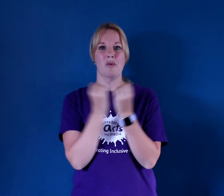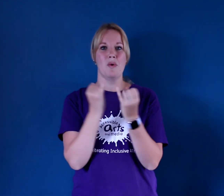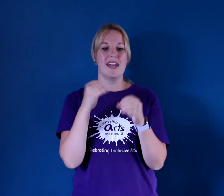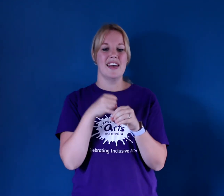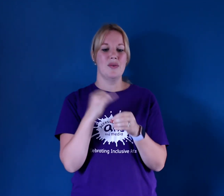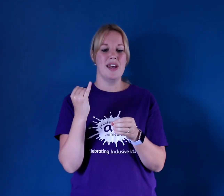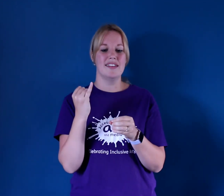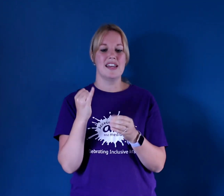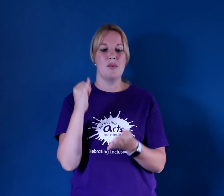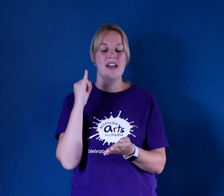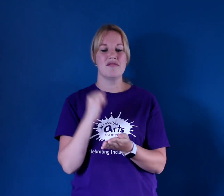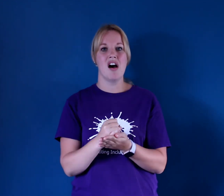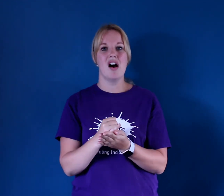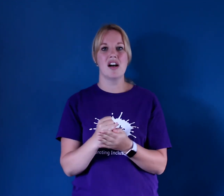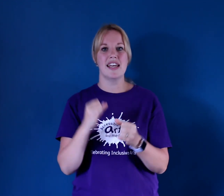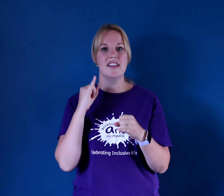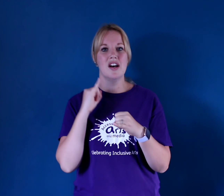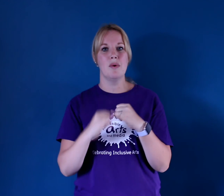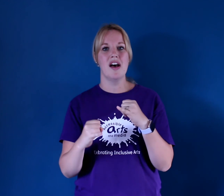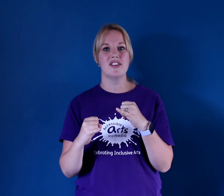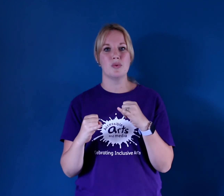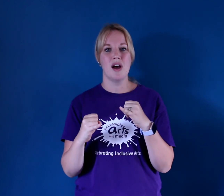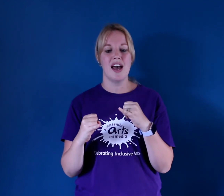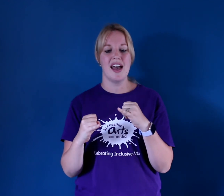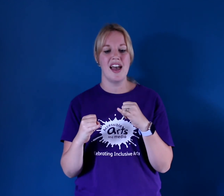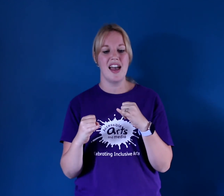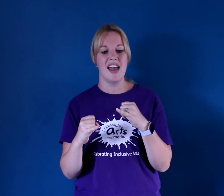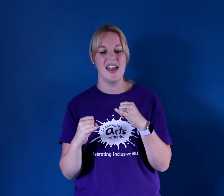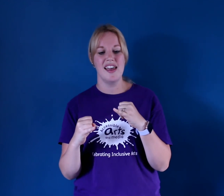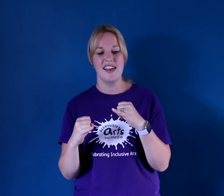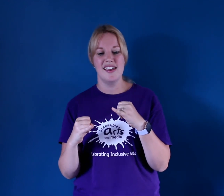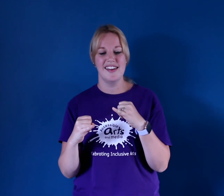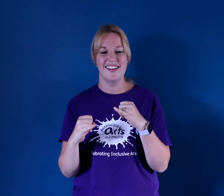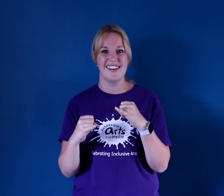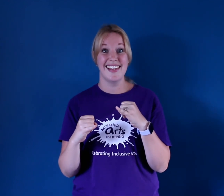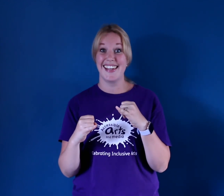Wicked whisky went wrong in the worst way.